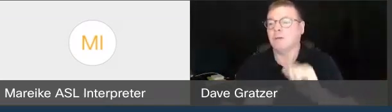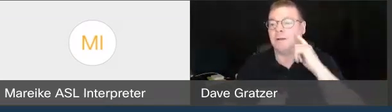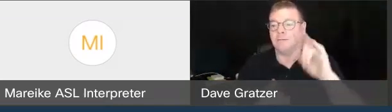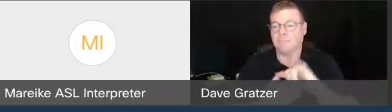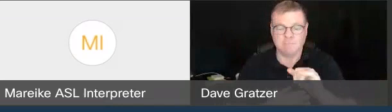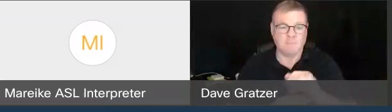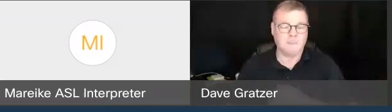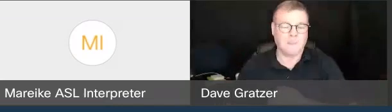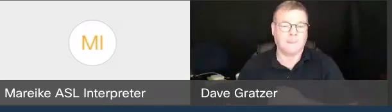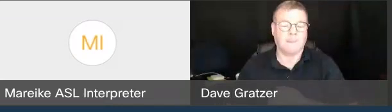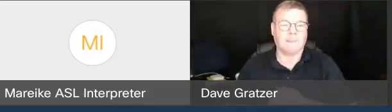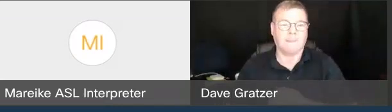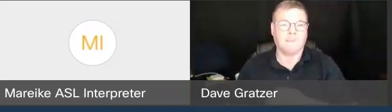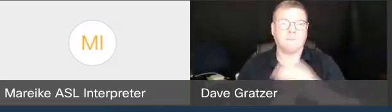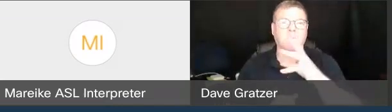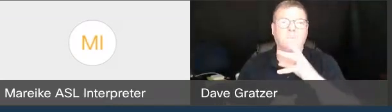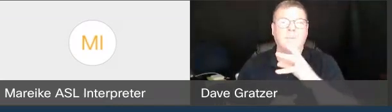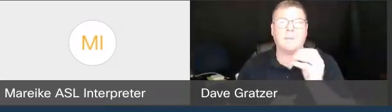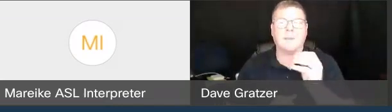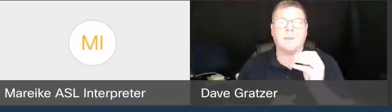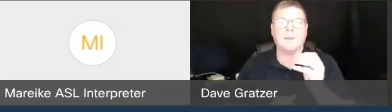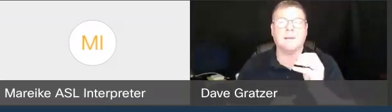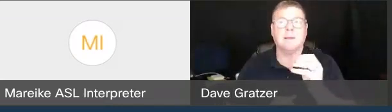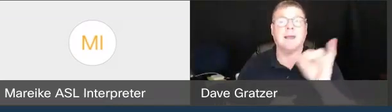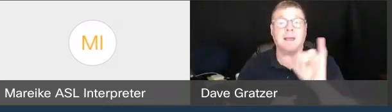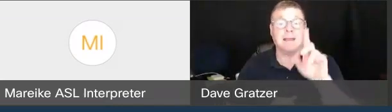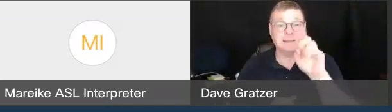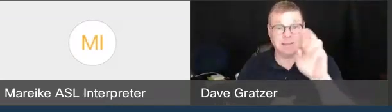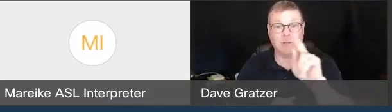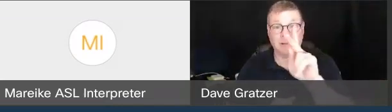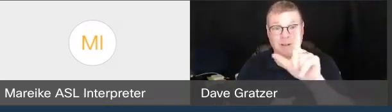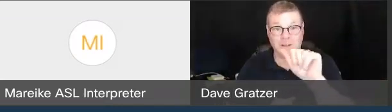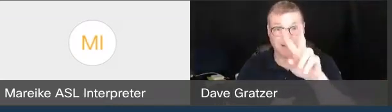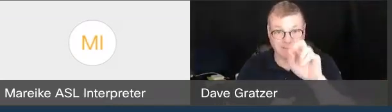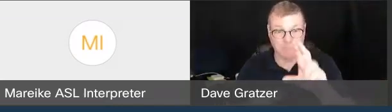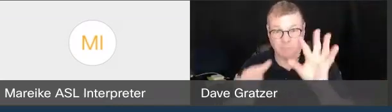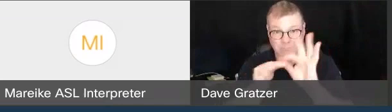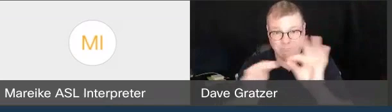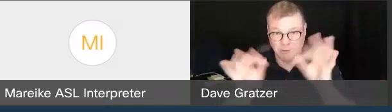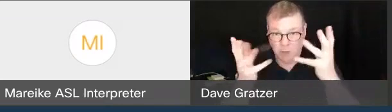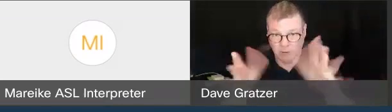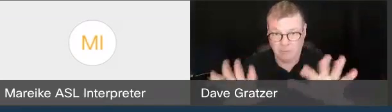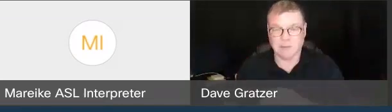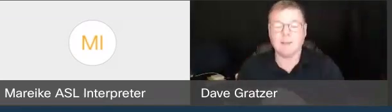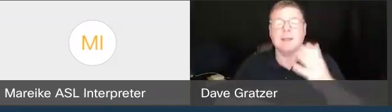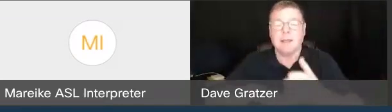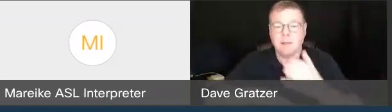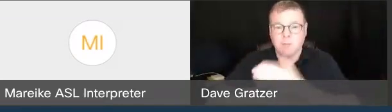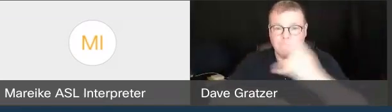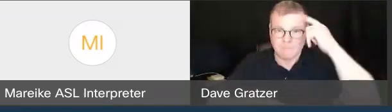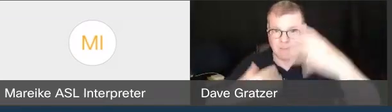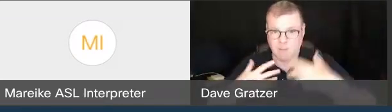forth. And then as Dr Klaver mentioned improved mental health and substance use functioning there.